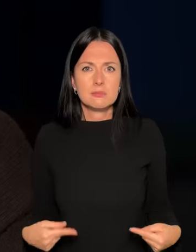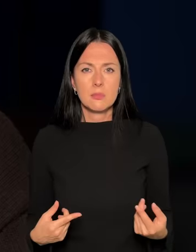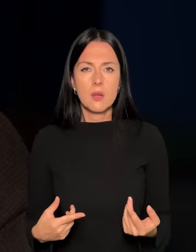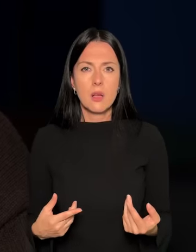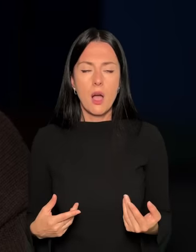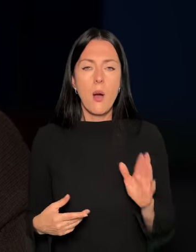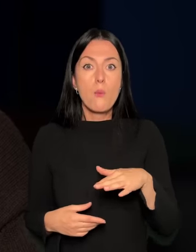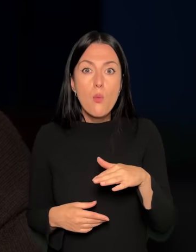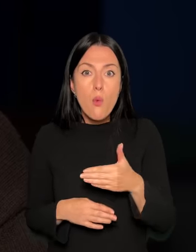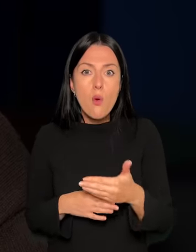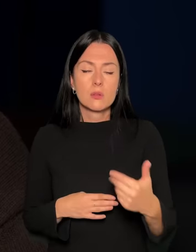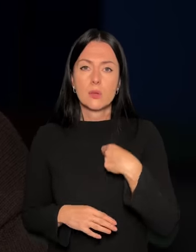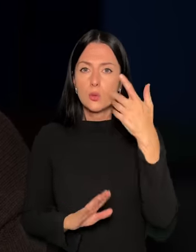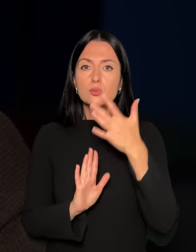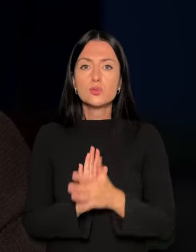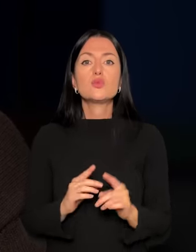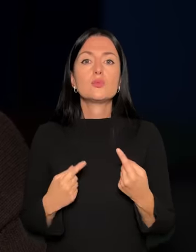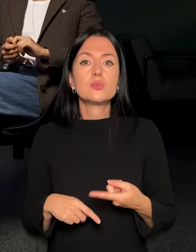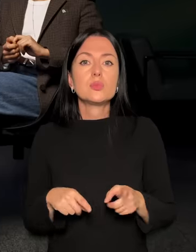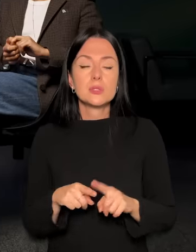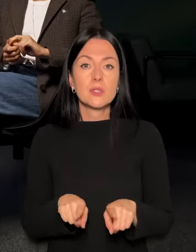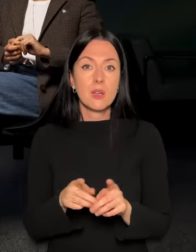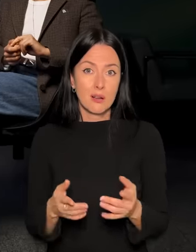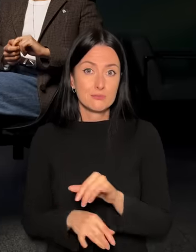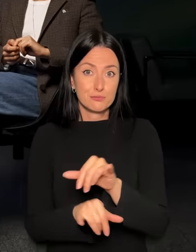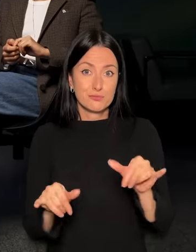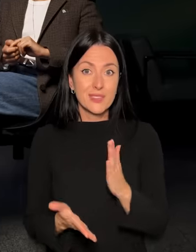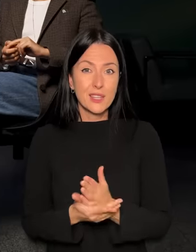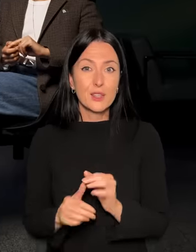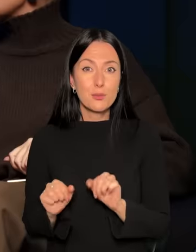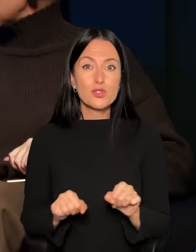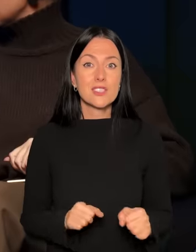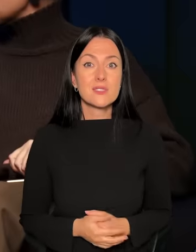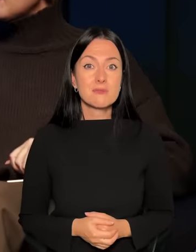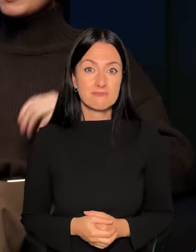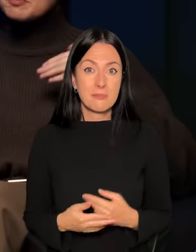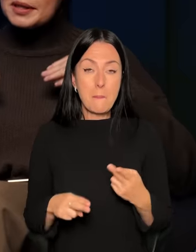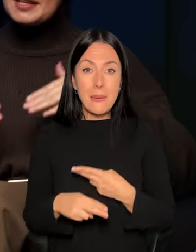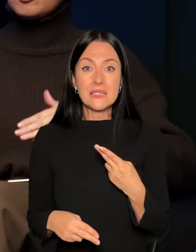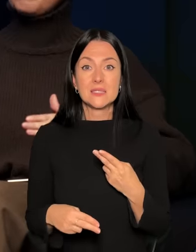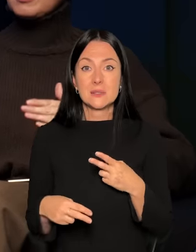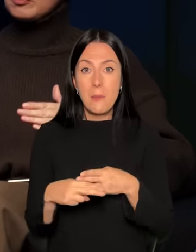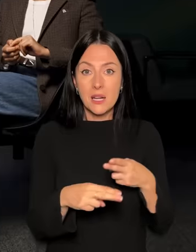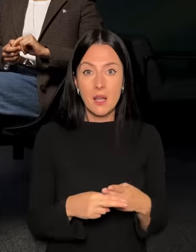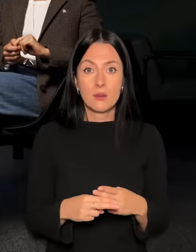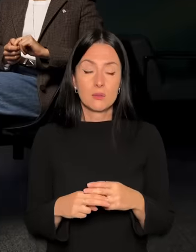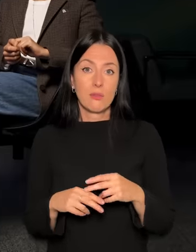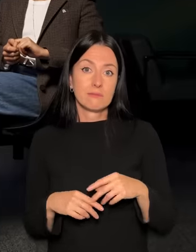And then I realized why this is happening. Because they have the opportunity? Because they can move around the city barrier-free.